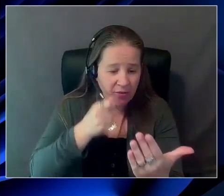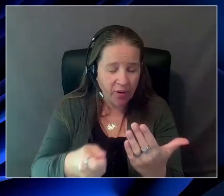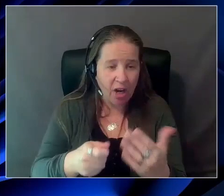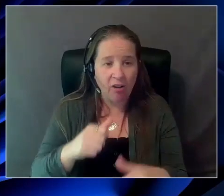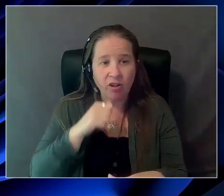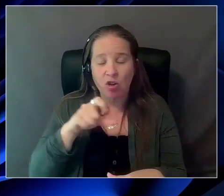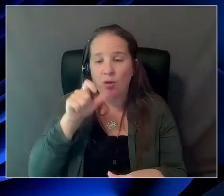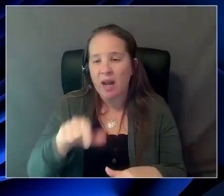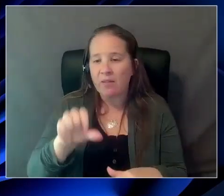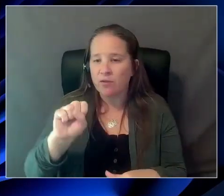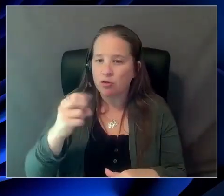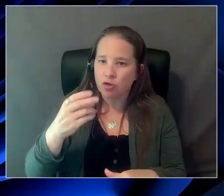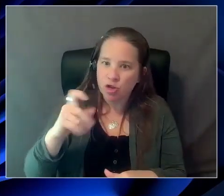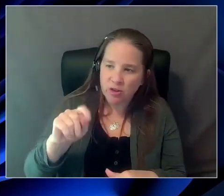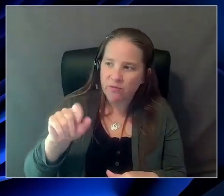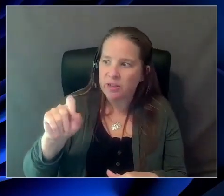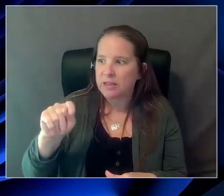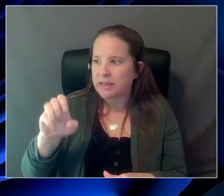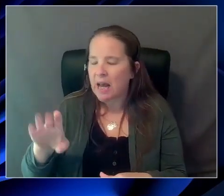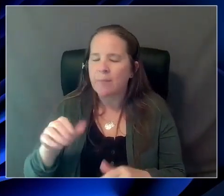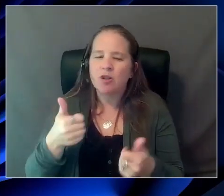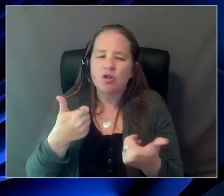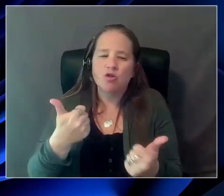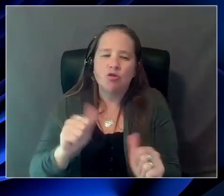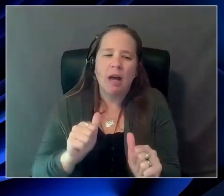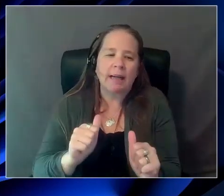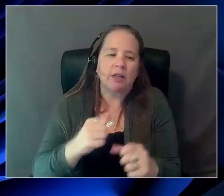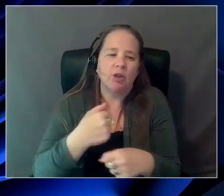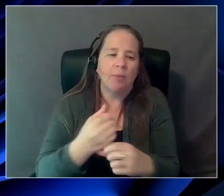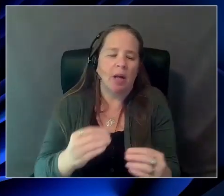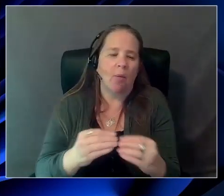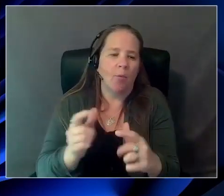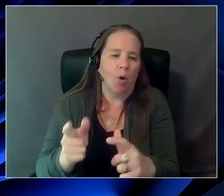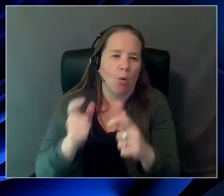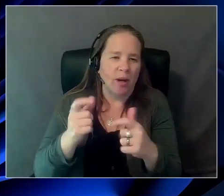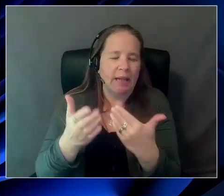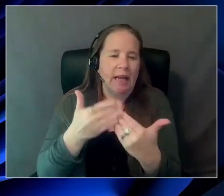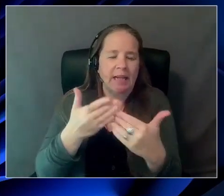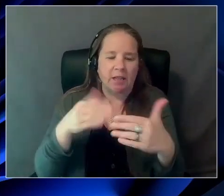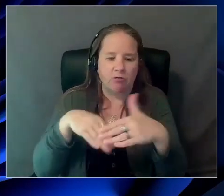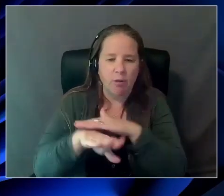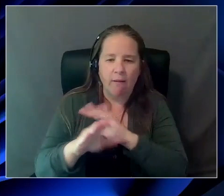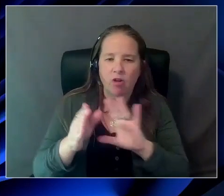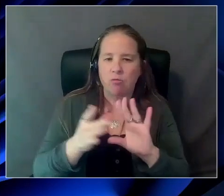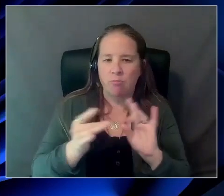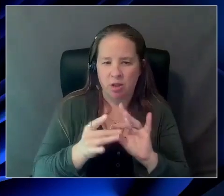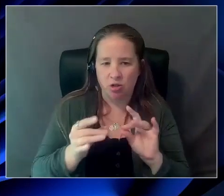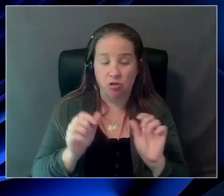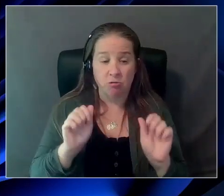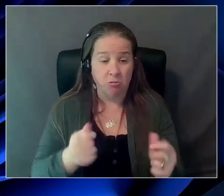and shift tab as much, we're trying to make it quicker to get into the messages and you can